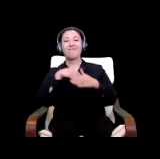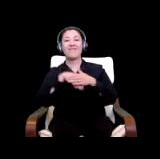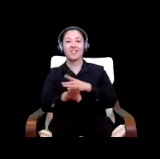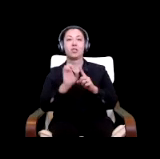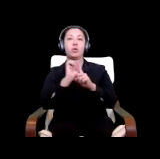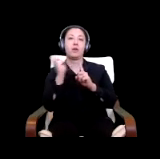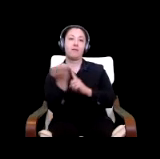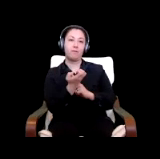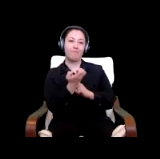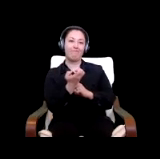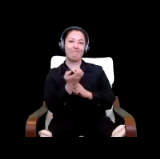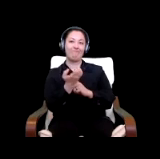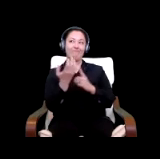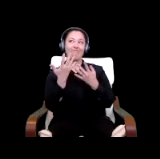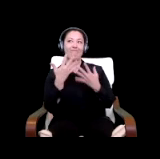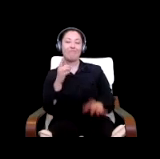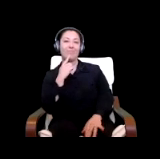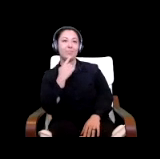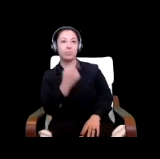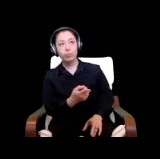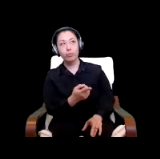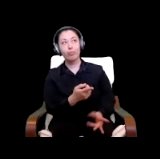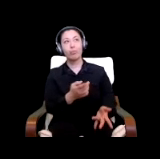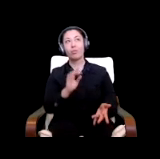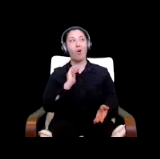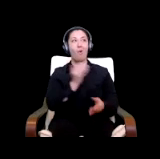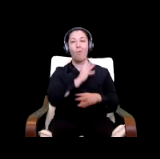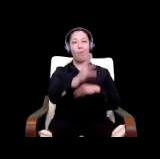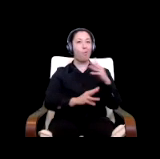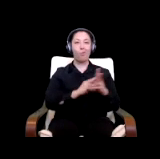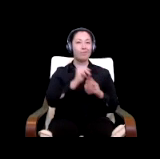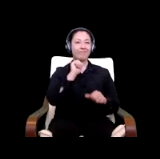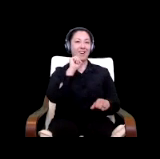our world is not set up for those who are Deafblind. It is set up for people with typical